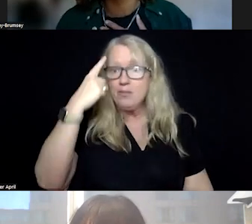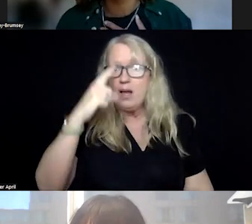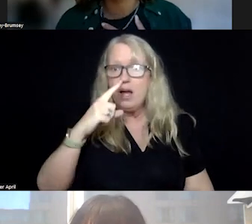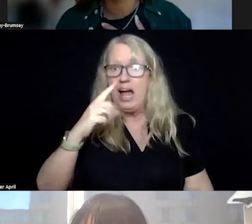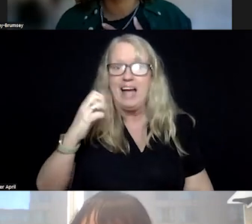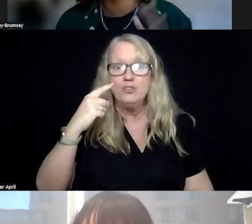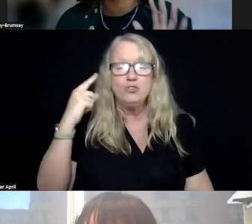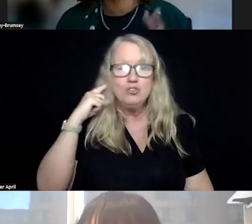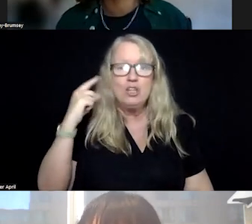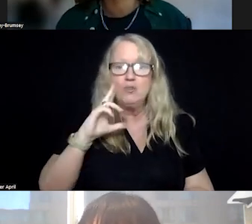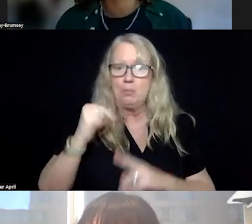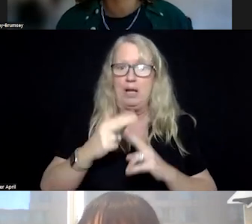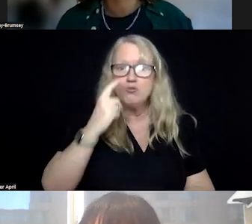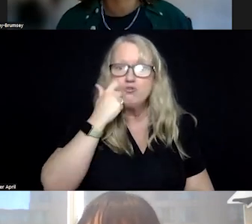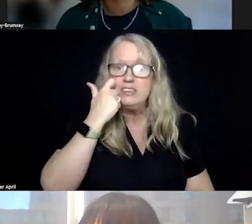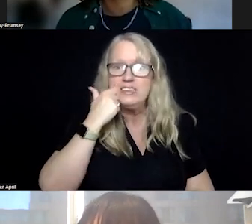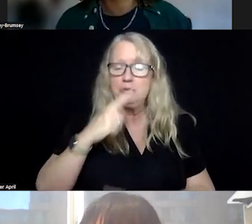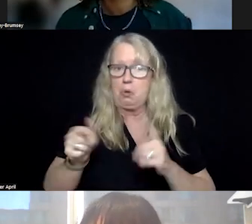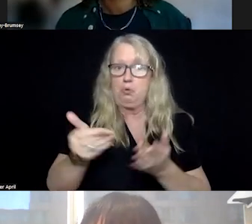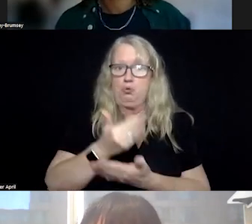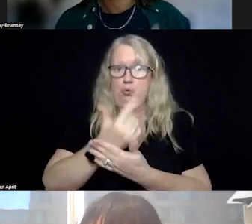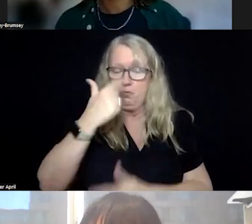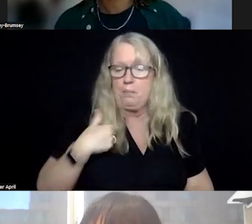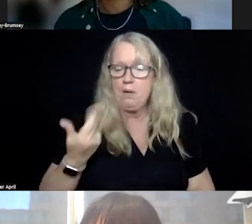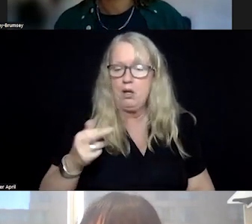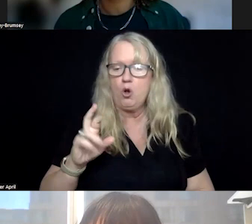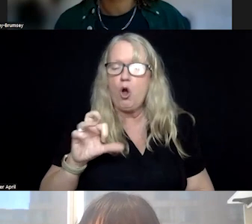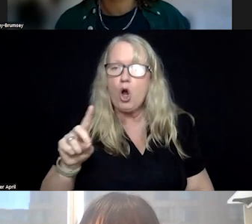THIS RECENTLY, BUT HARVARD WAS THINKING ABOUT THE FACT THAT